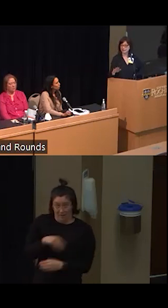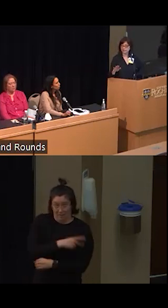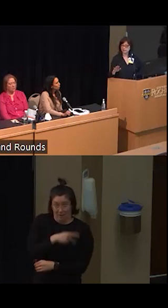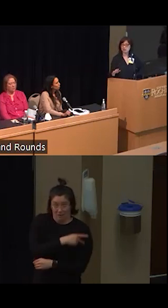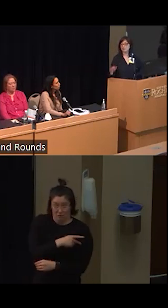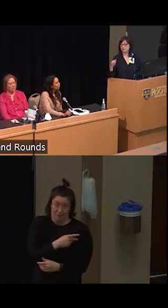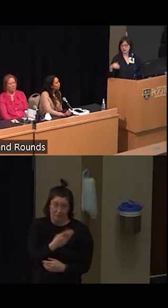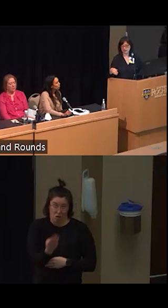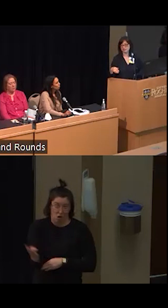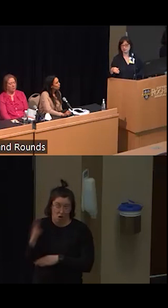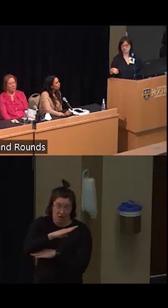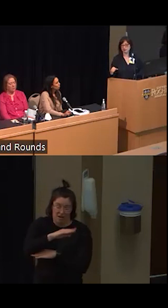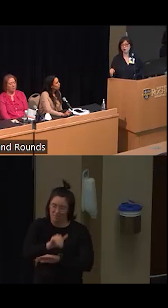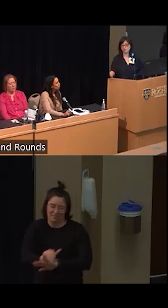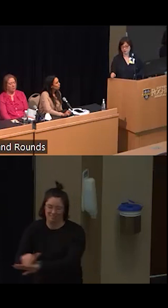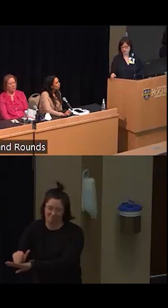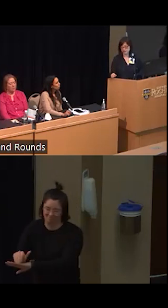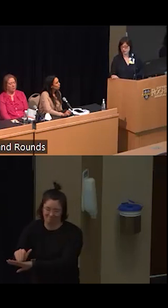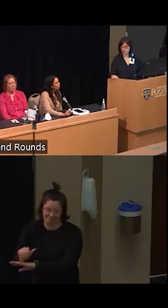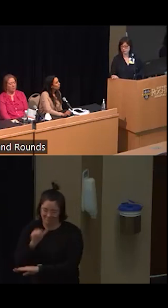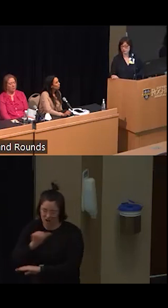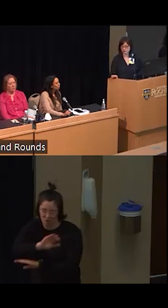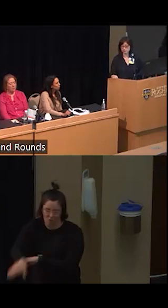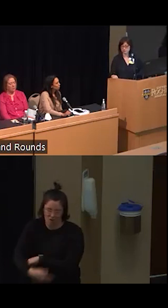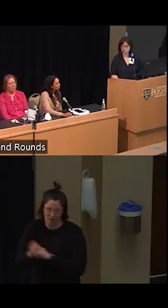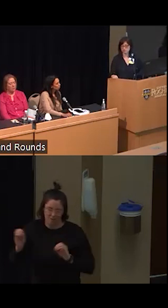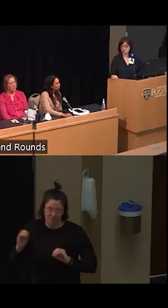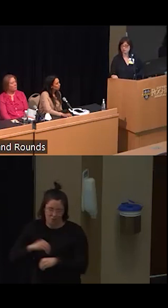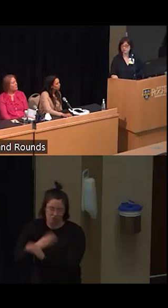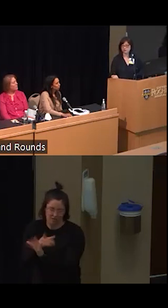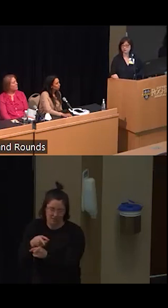and evenings but not consistently overnight that the crisis Specialists are available